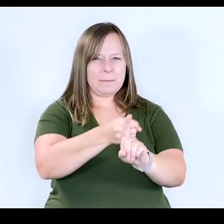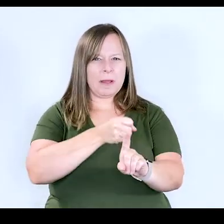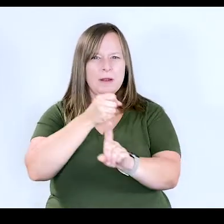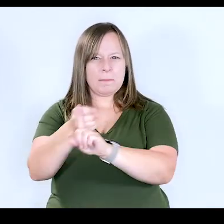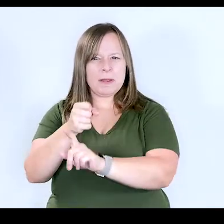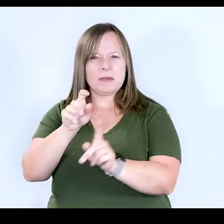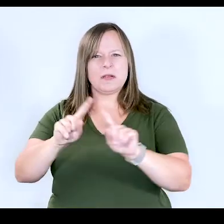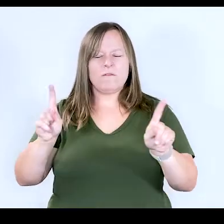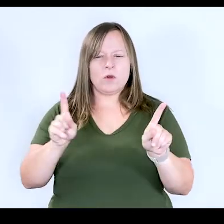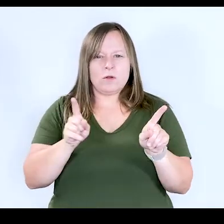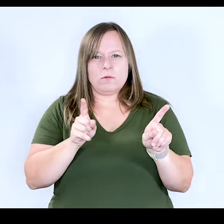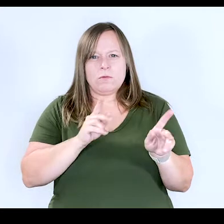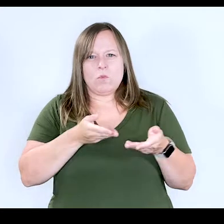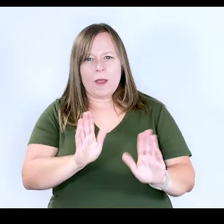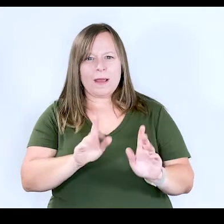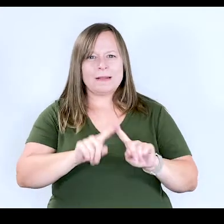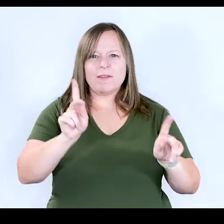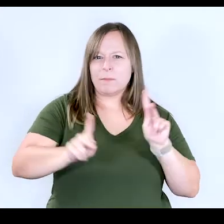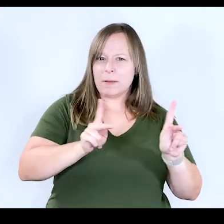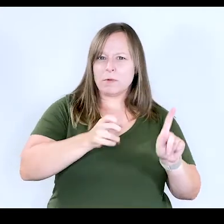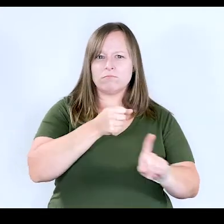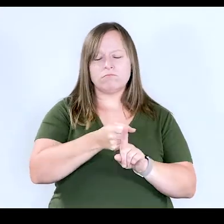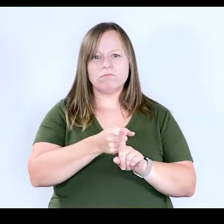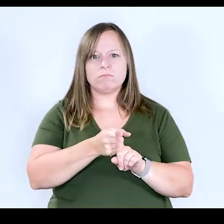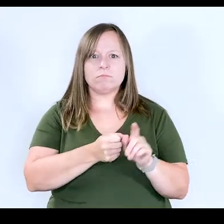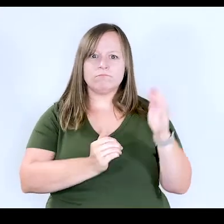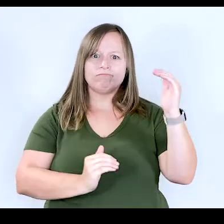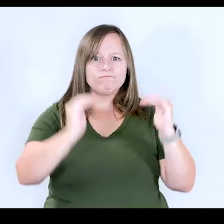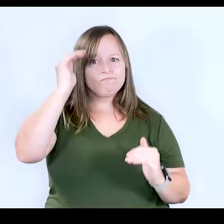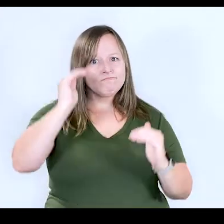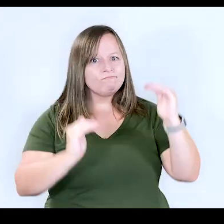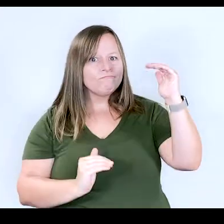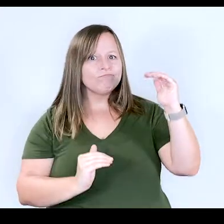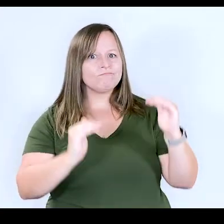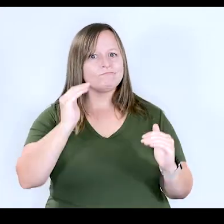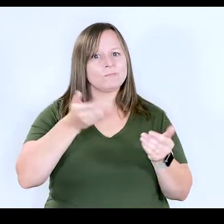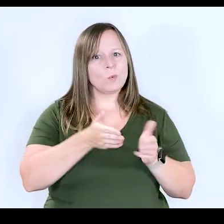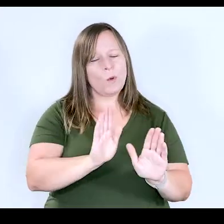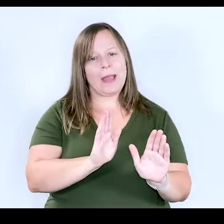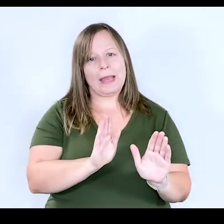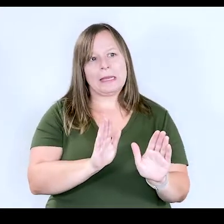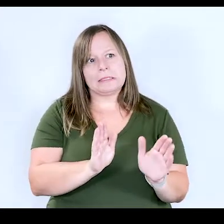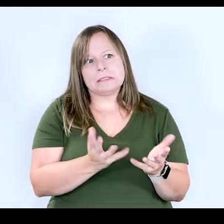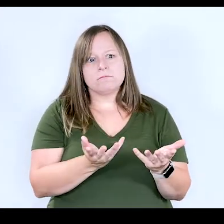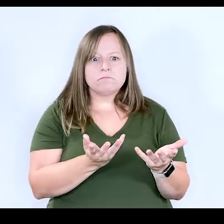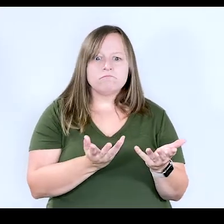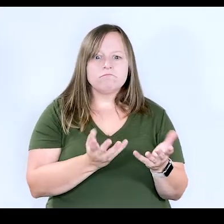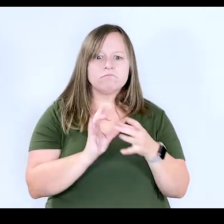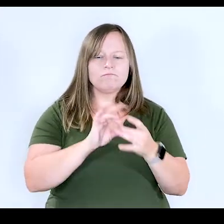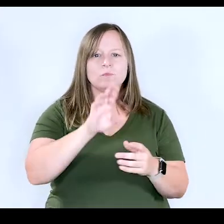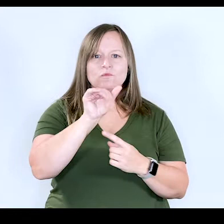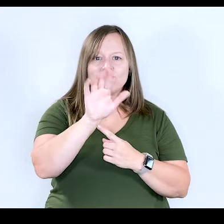in different communities in different ways and in inequitable ways. We know that that cuts along the lines of race,